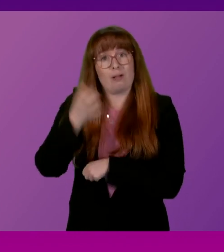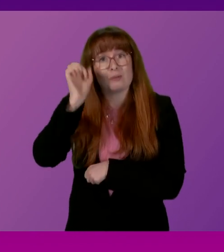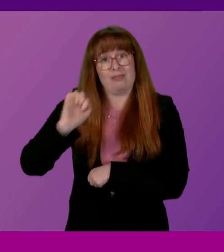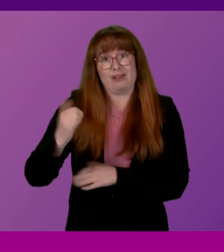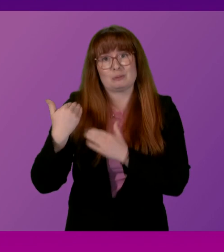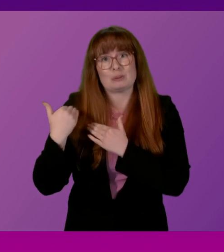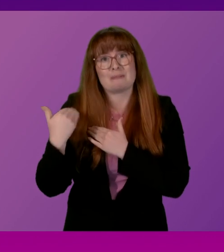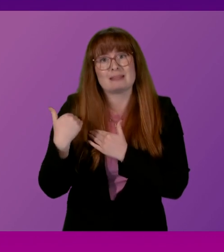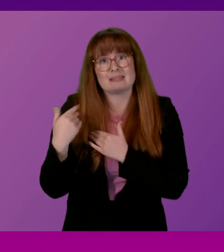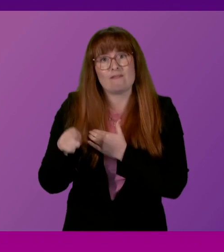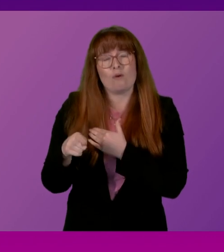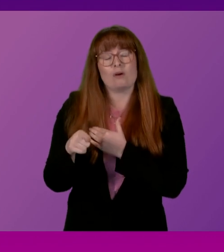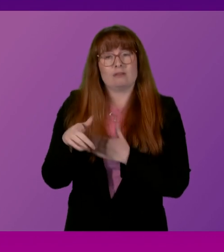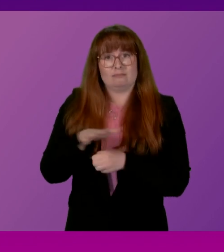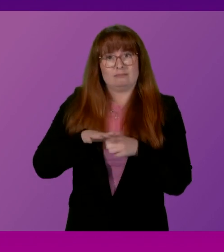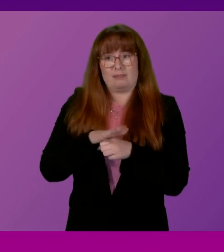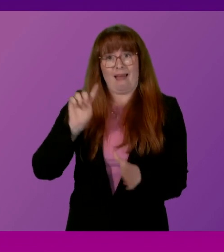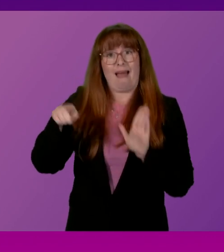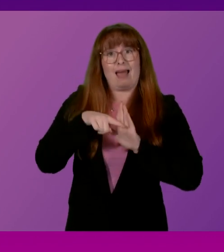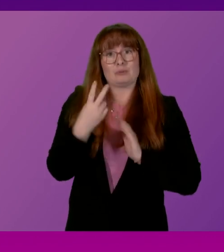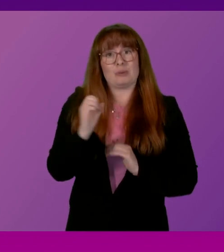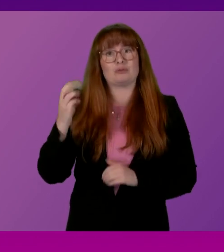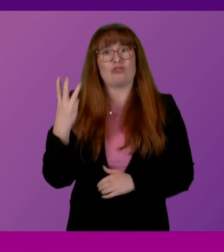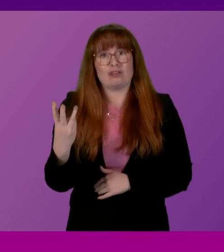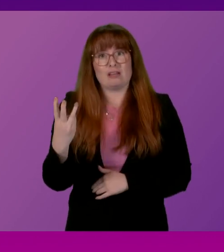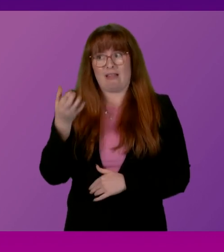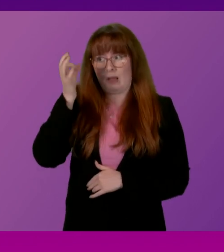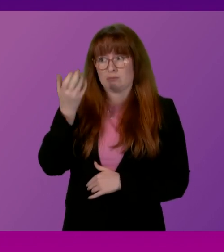Under the Building Act 2003, a council can serve a notice on the owner to require them